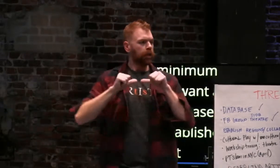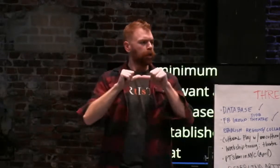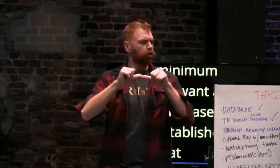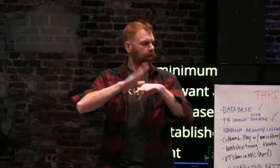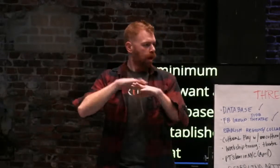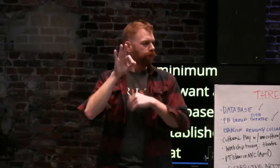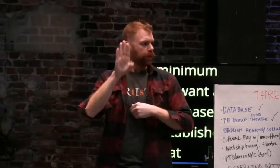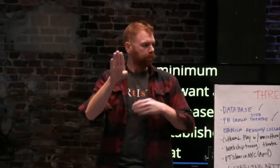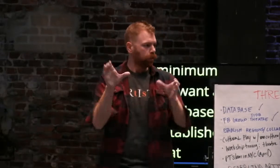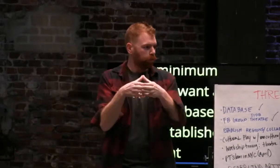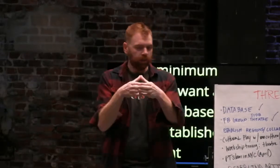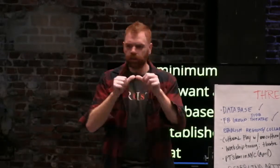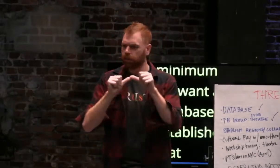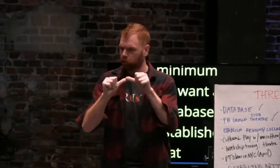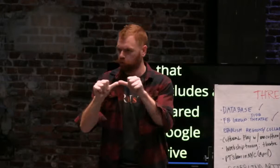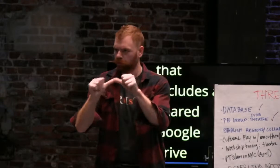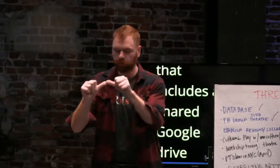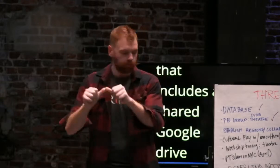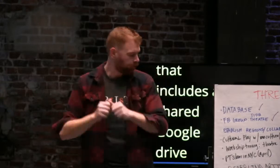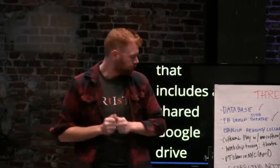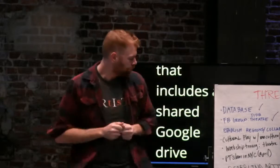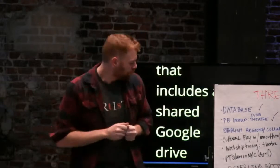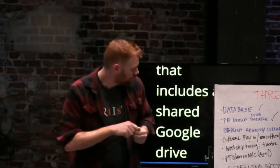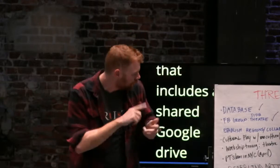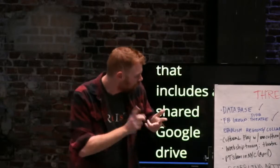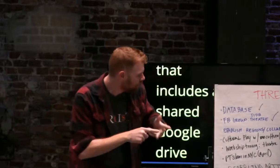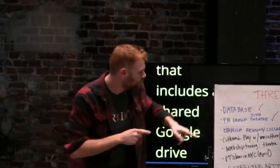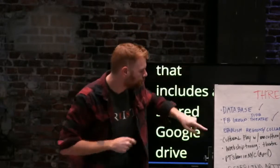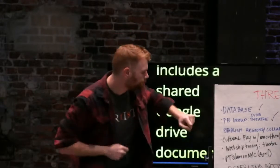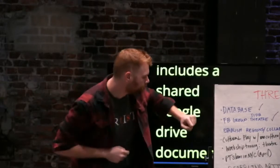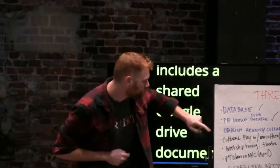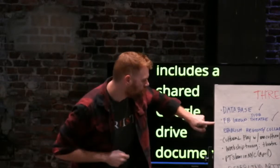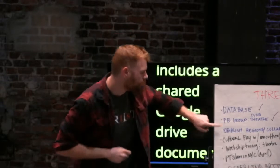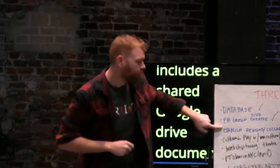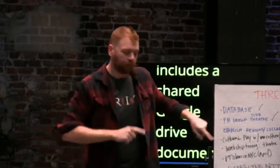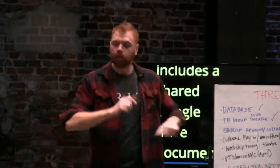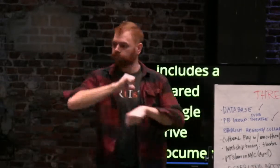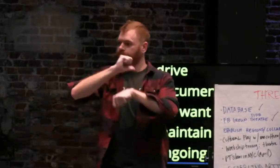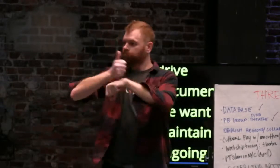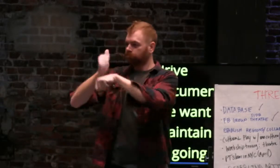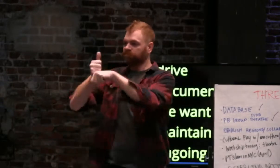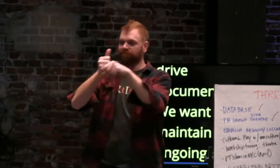We also want to maintain ongoing discussion in a Facebook platform, social media platform,